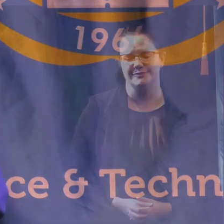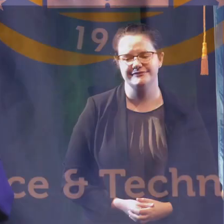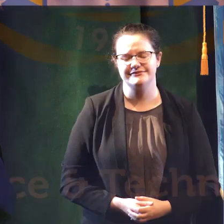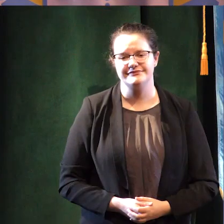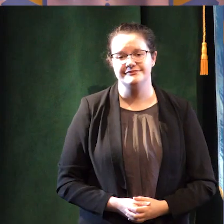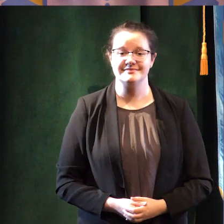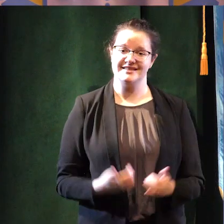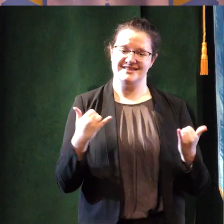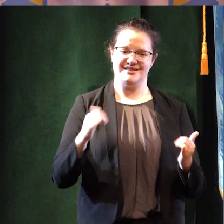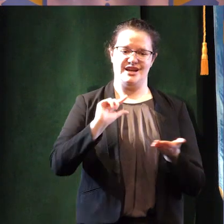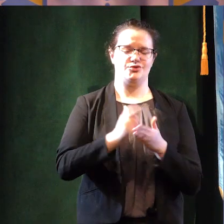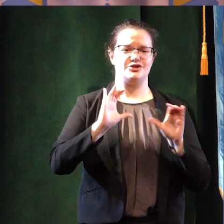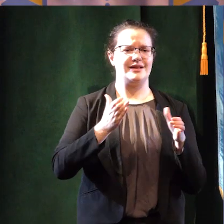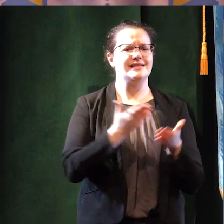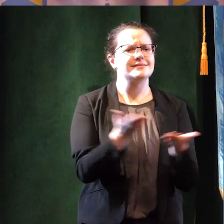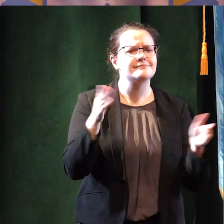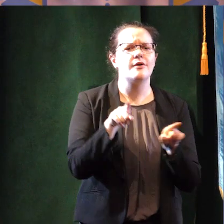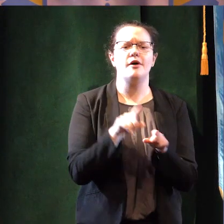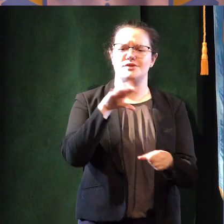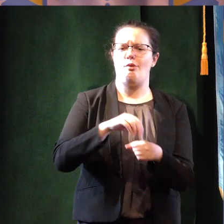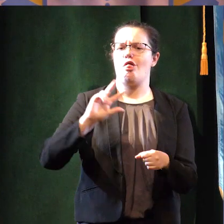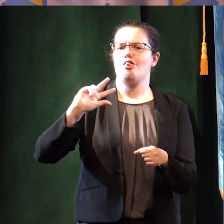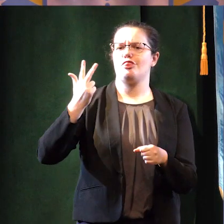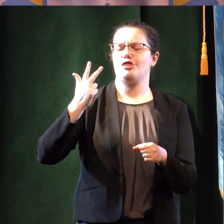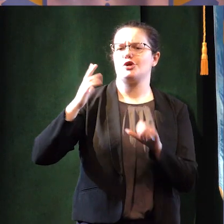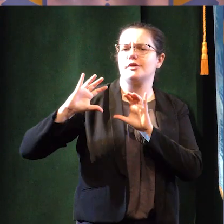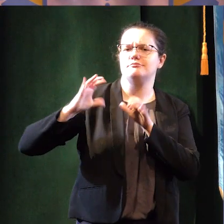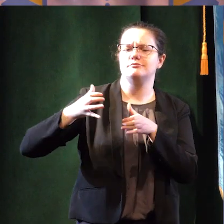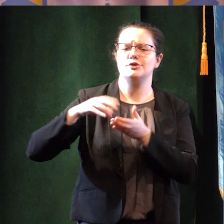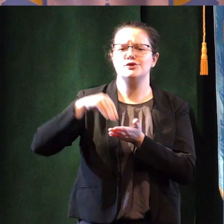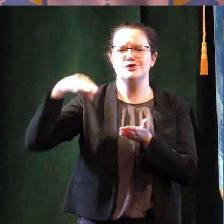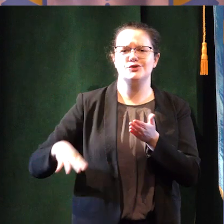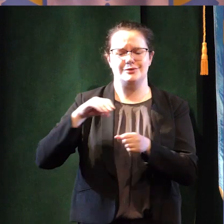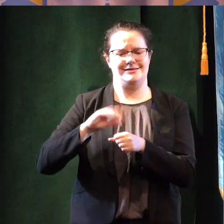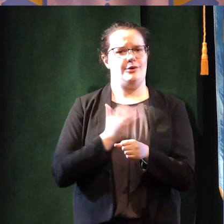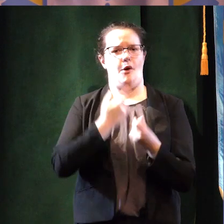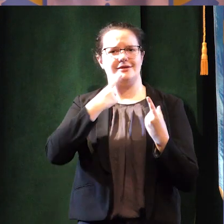also includes our third cohort of students in our successful science